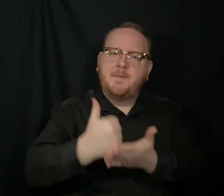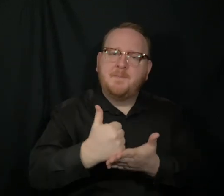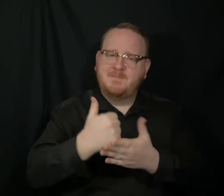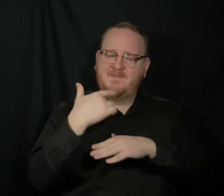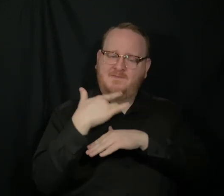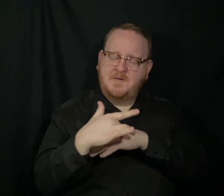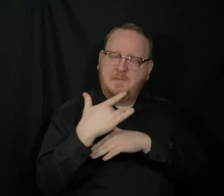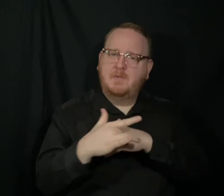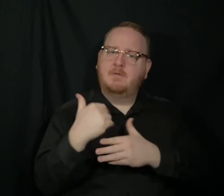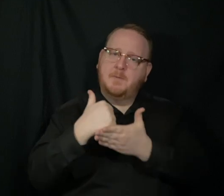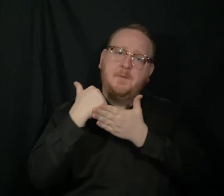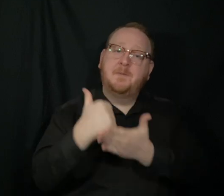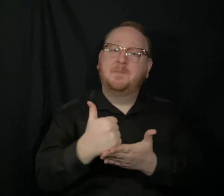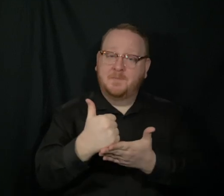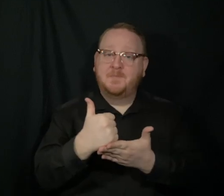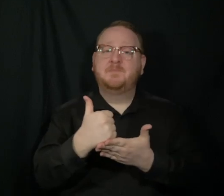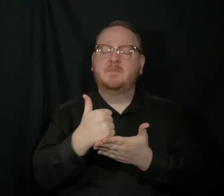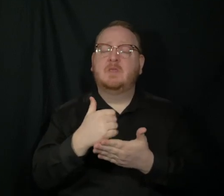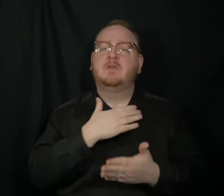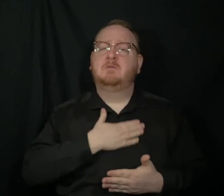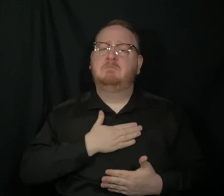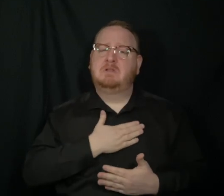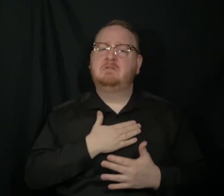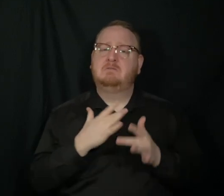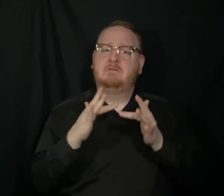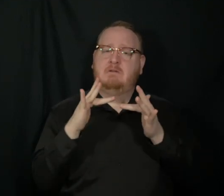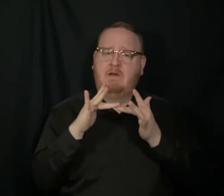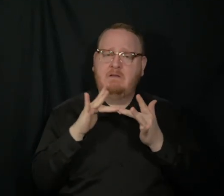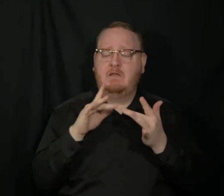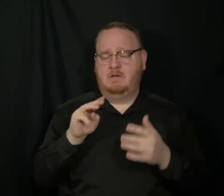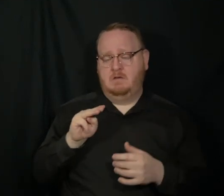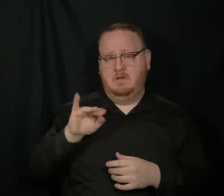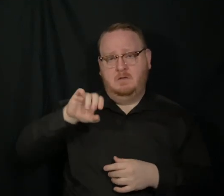journey. Be sure to reach out to Michigan Hands & Voices or Ohio